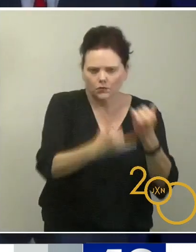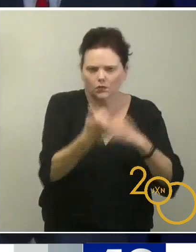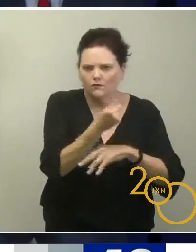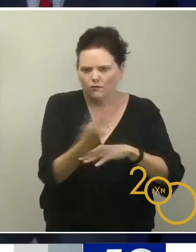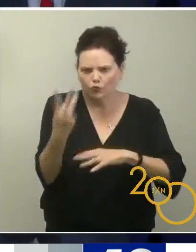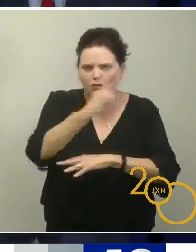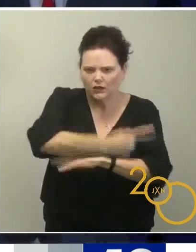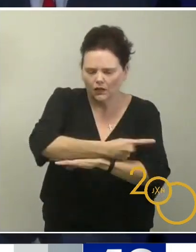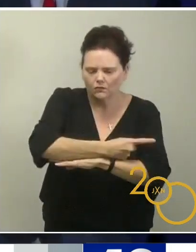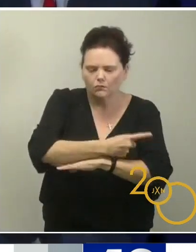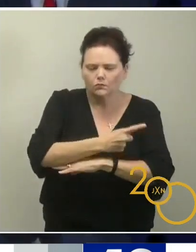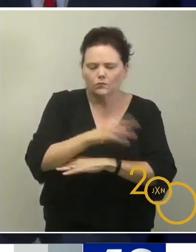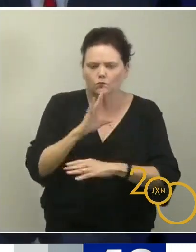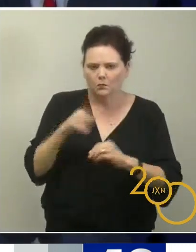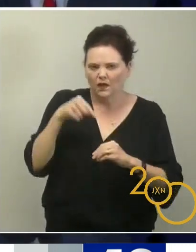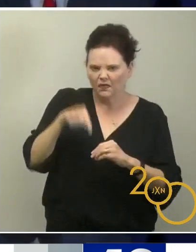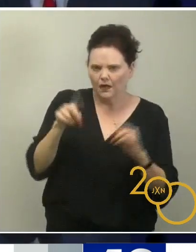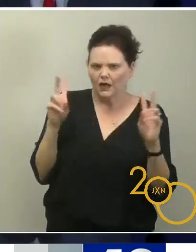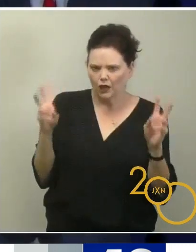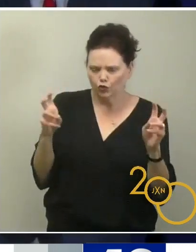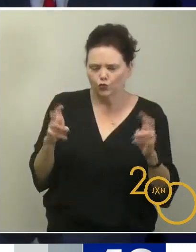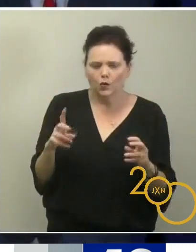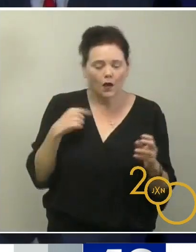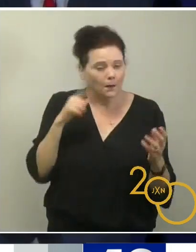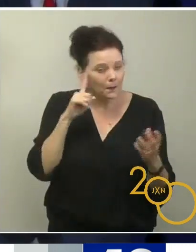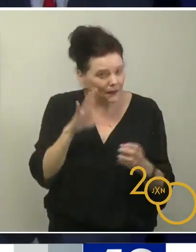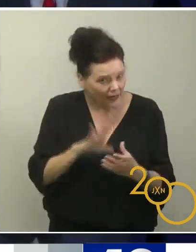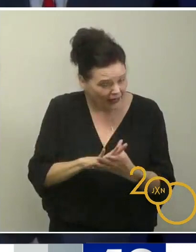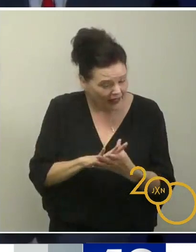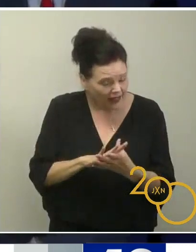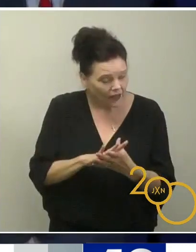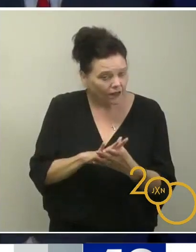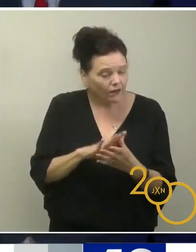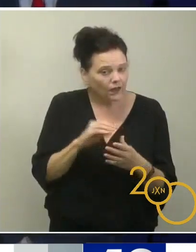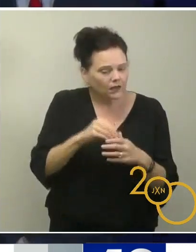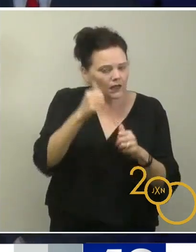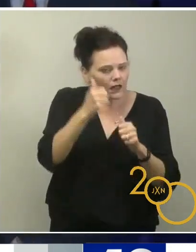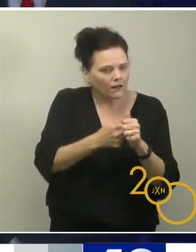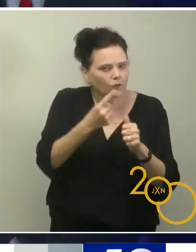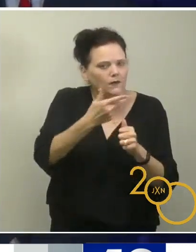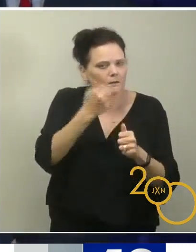THE CITY OF JACKSON. AT LEAST 2 OF THE PEOPLE STANDING BEHIND ME MET PERSONALLY WITH HIM. WE'VE BEEN IN CONTACT WITH THE MAYOR CONSTANTLY. OF THE LAST SEVERAL DAYS WITH